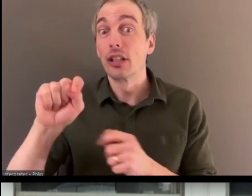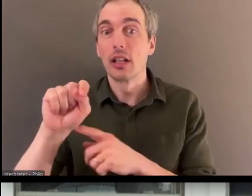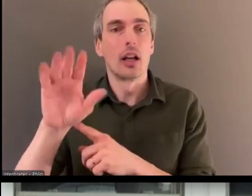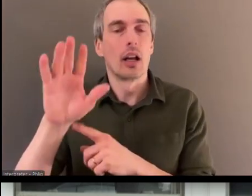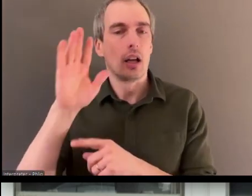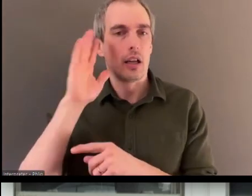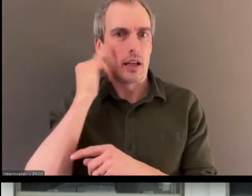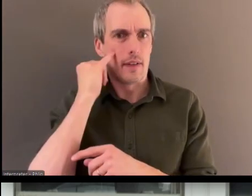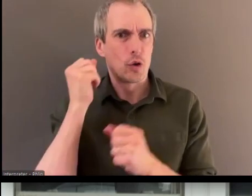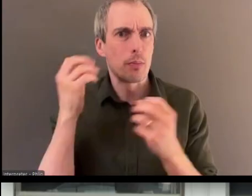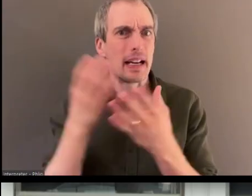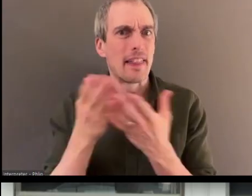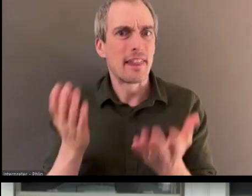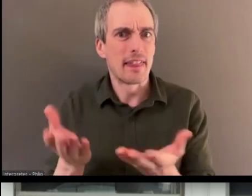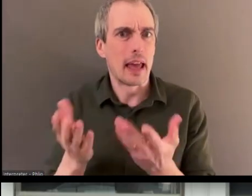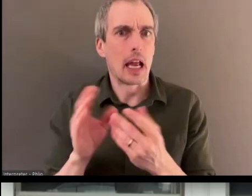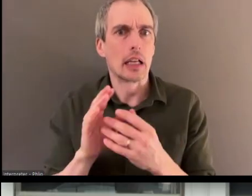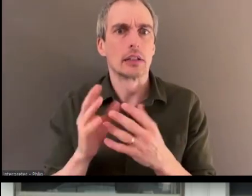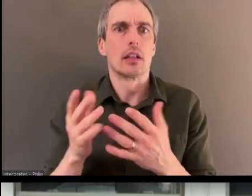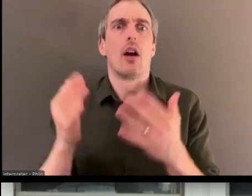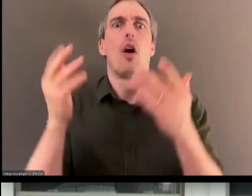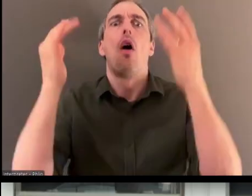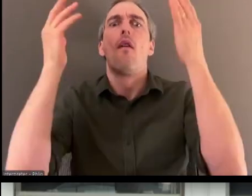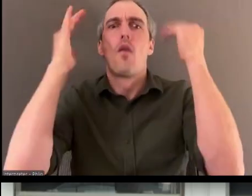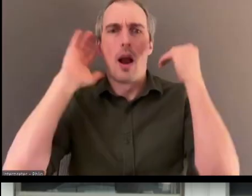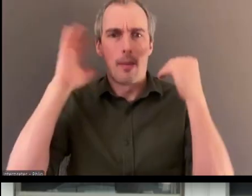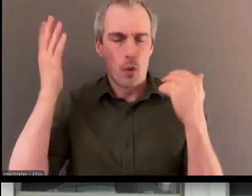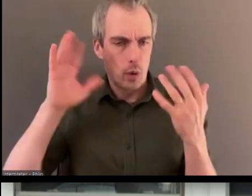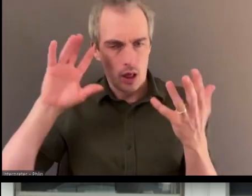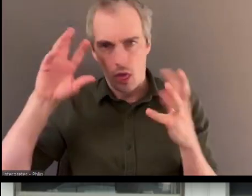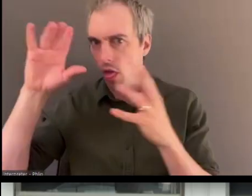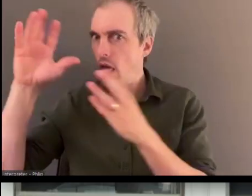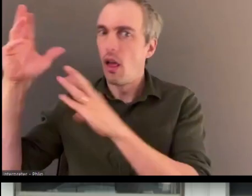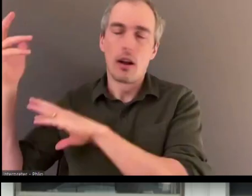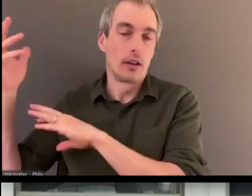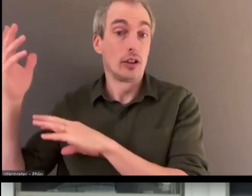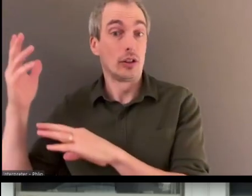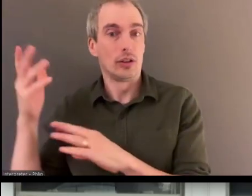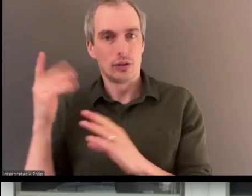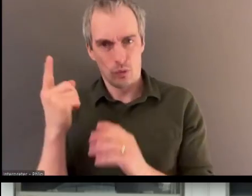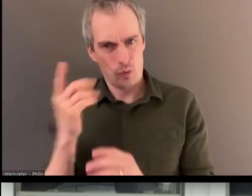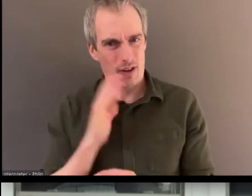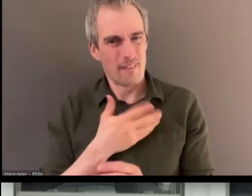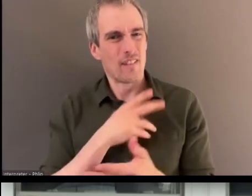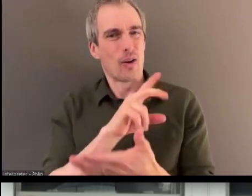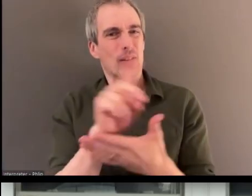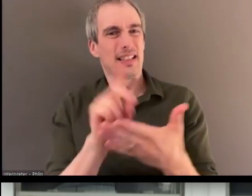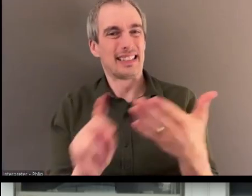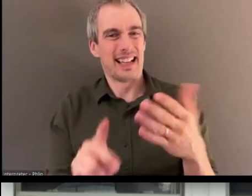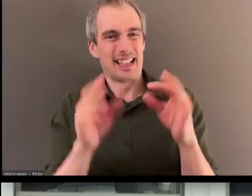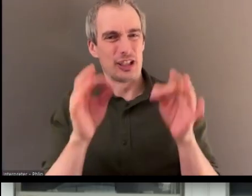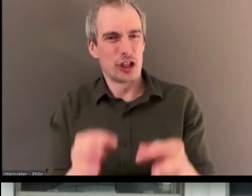They start hallucinating. So that's one of the key design decisions that we did is keep it focused. One page, one agent.